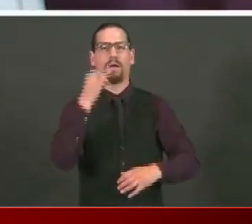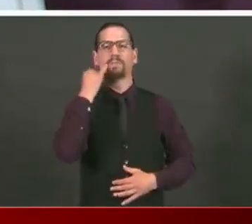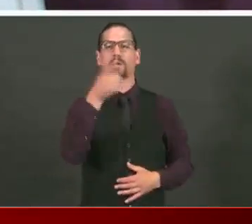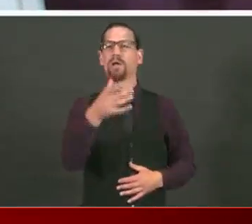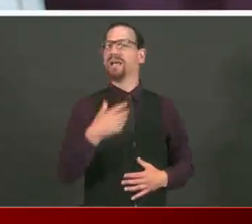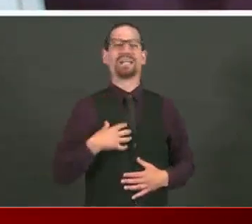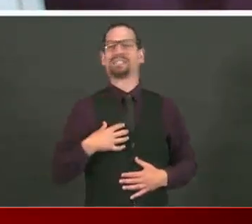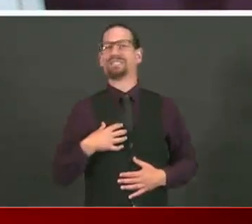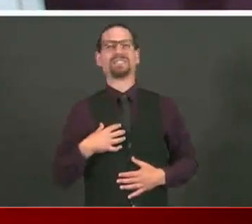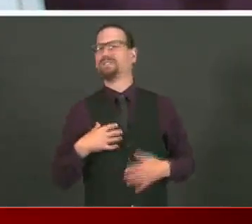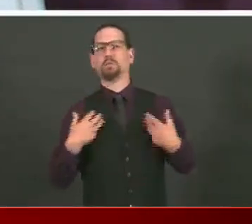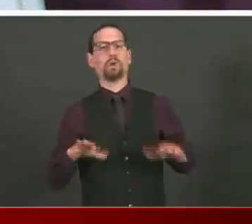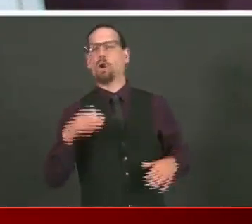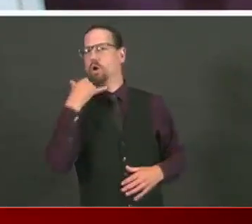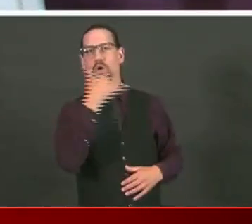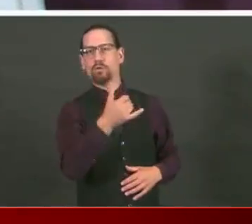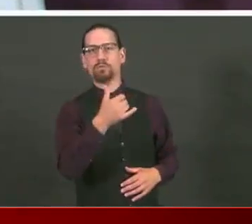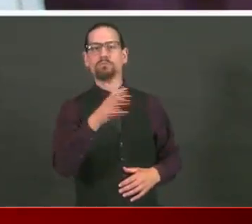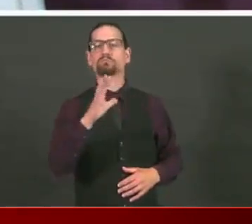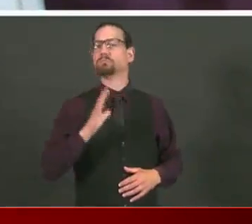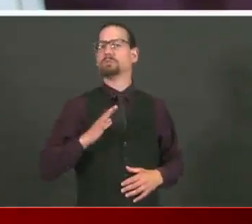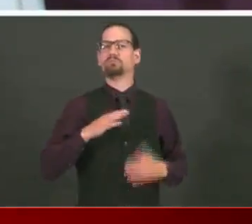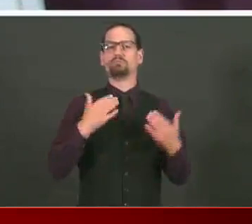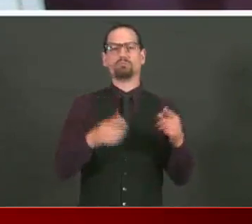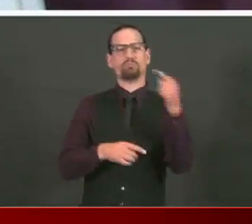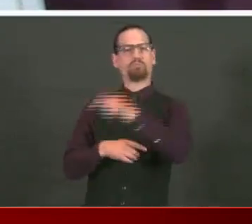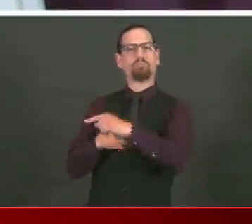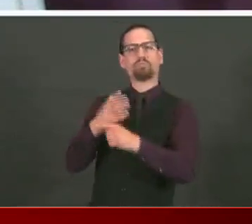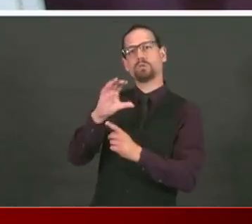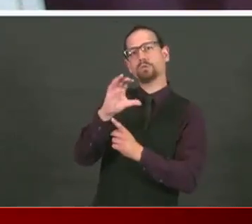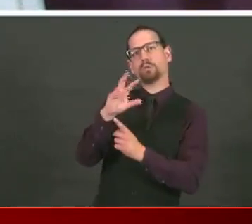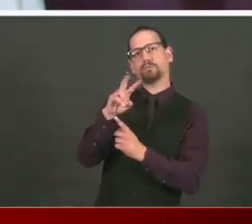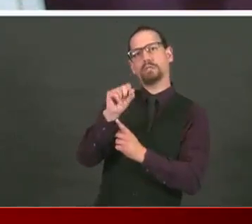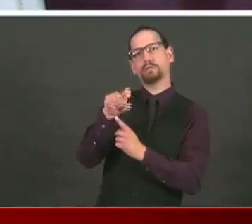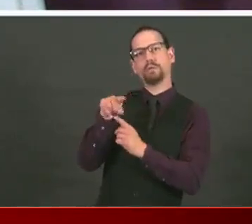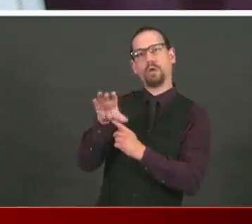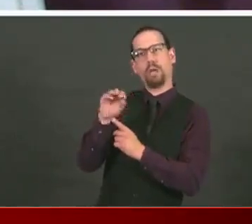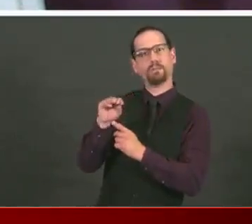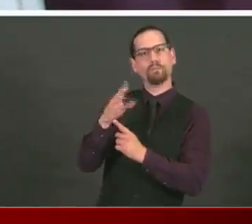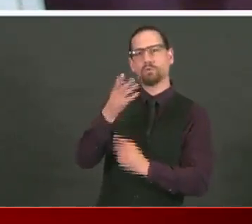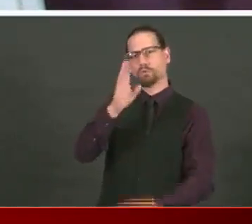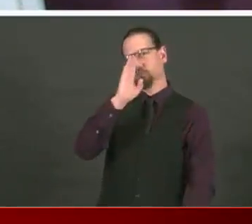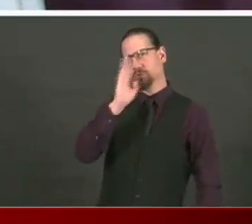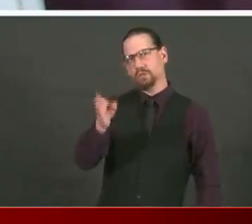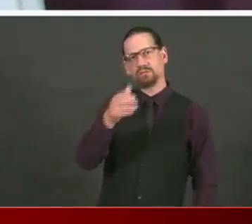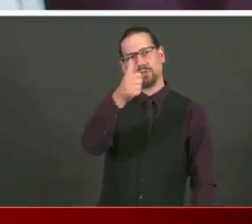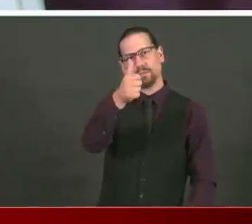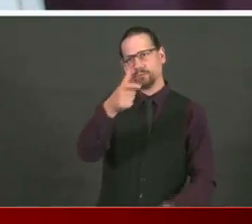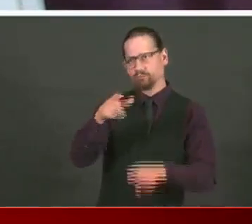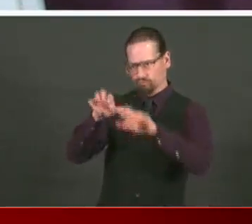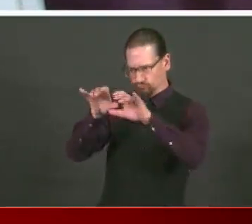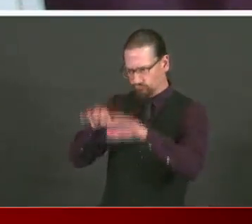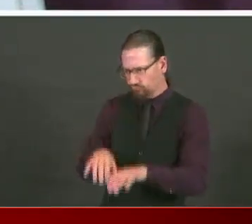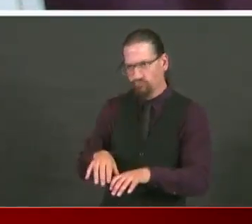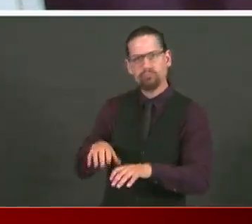CALL OR DO NOT WANT TO, CVS.COM WILL ASK YOU TO PUT IN A ZIP CODE AND YOU CAN GO TO THE CLOSEST NEAR YOU